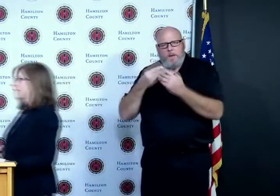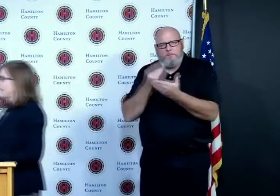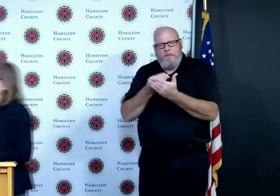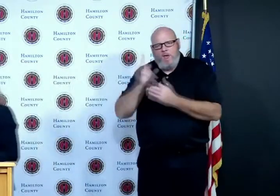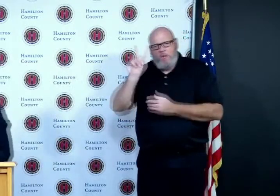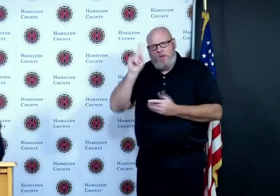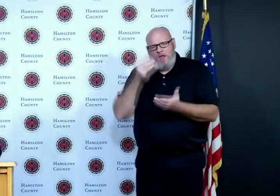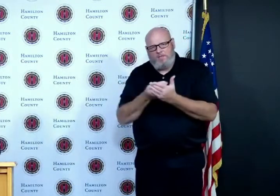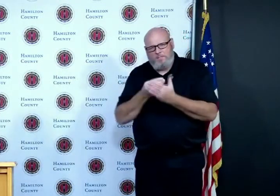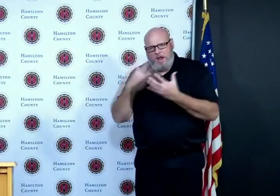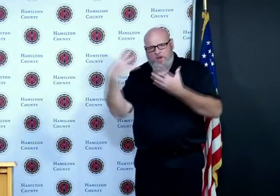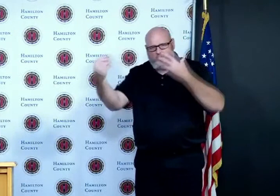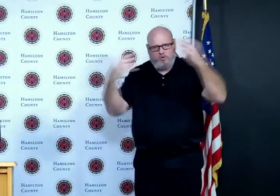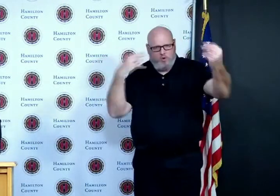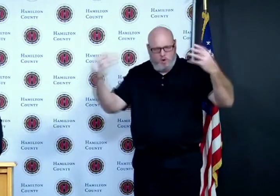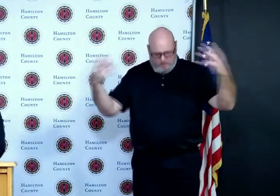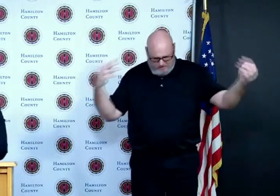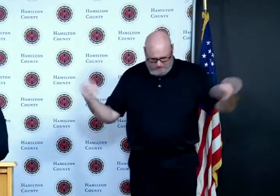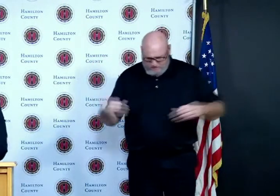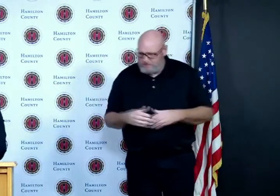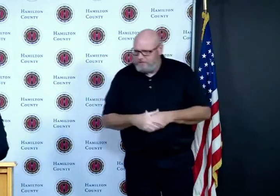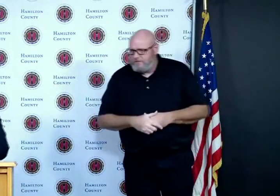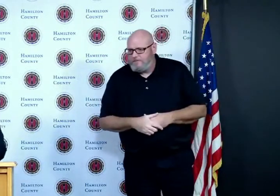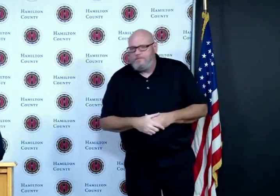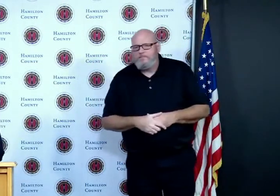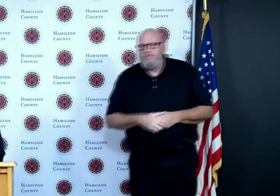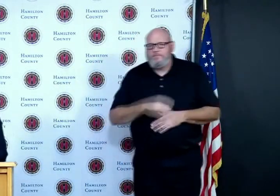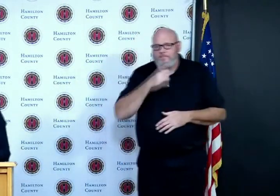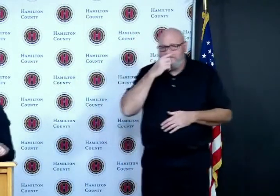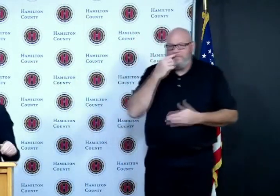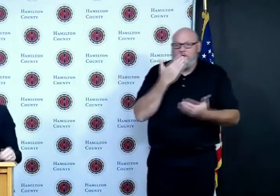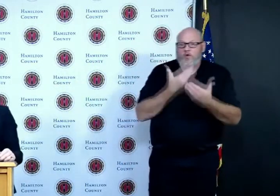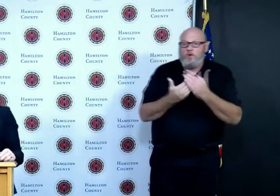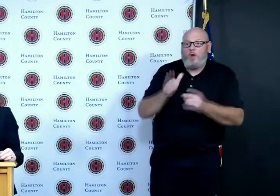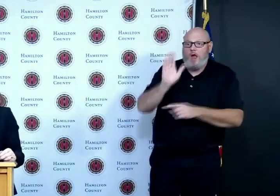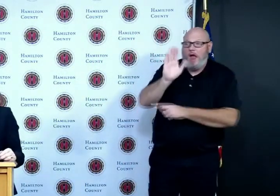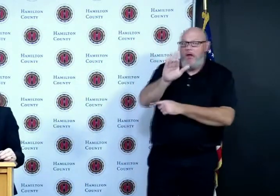thank you Commissioner Driehaus good afternoon I'm happy to provide an update on our